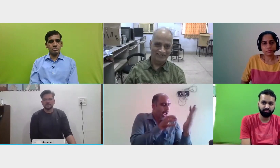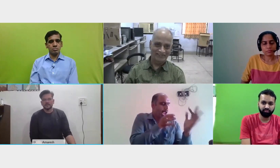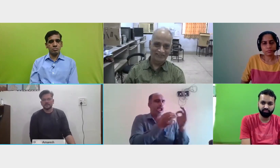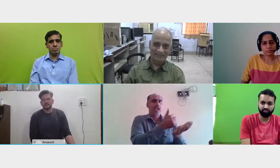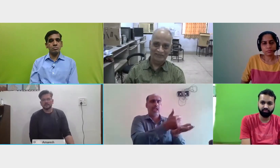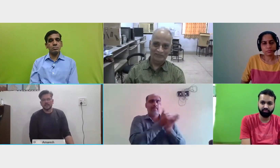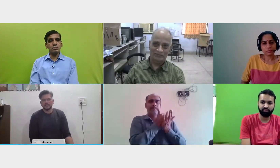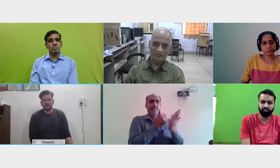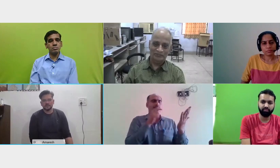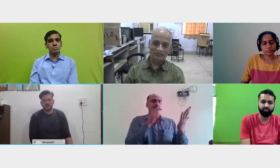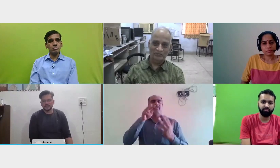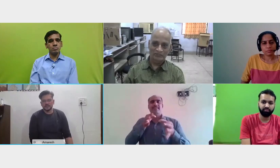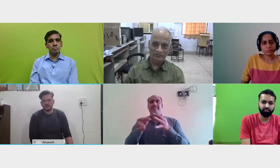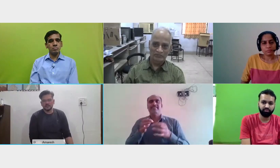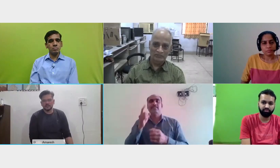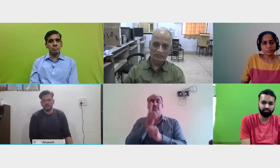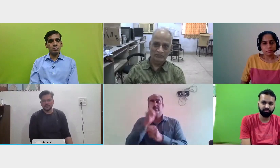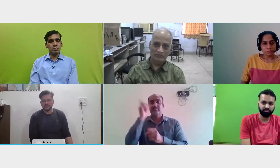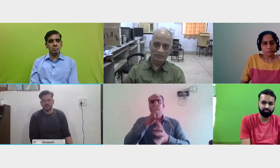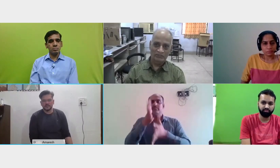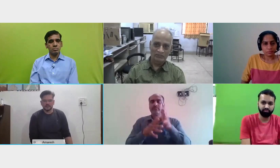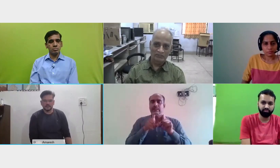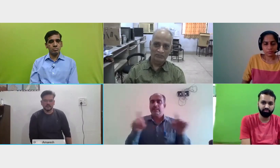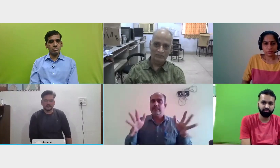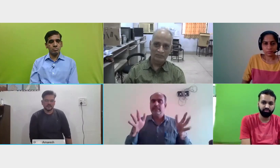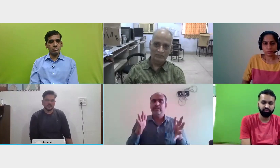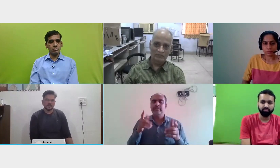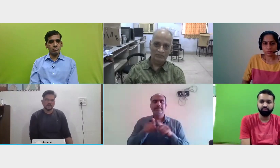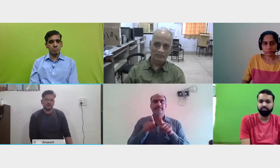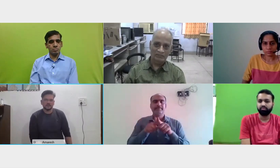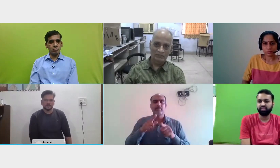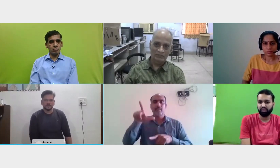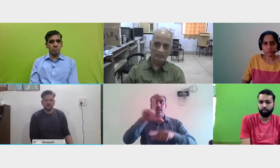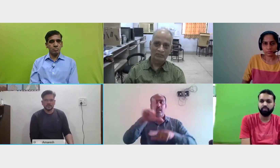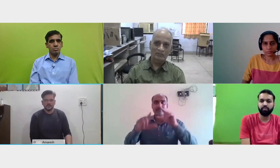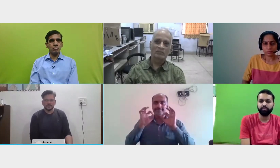what happens is in classrooms the teacher really do not explain certain things so for